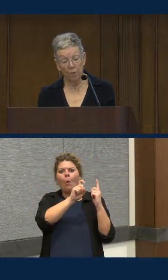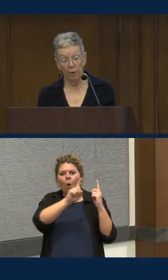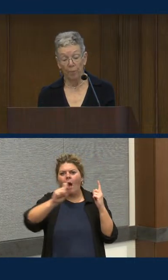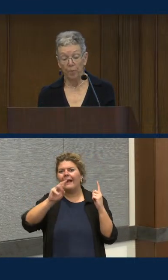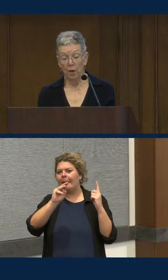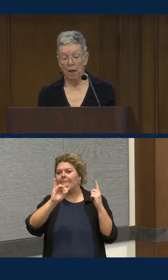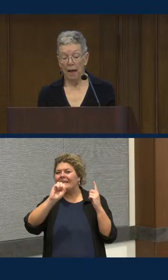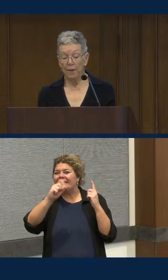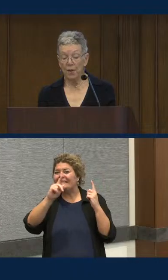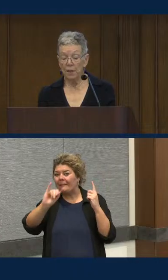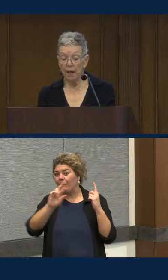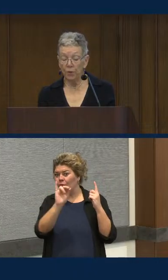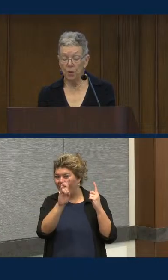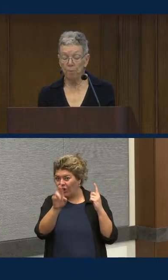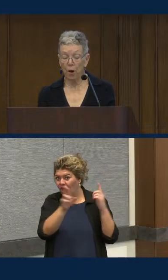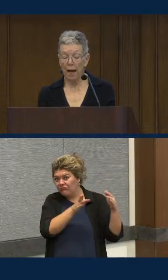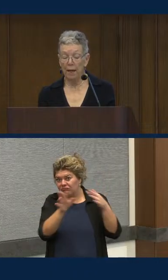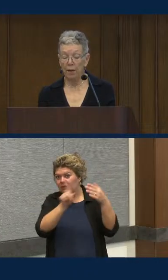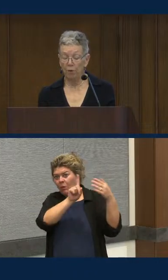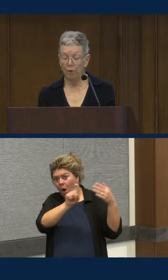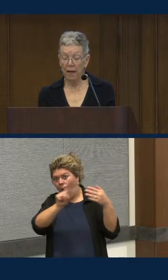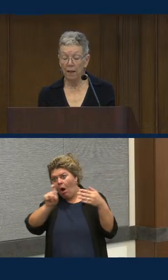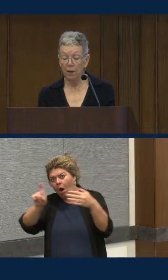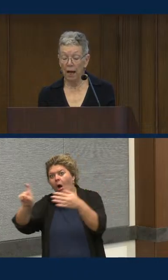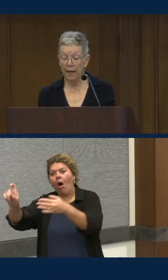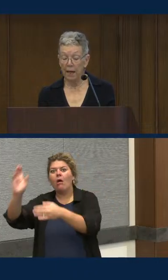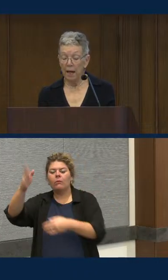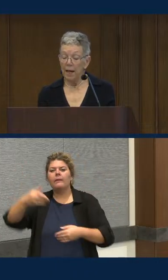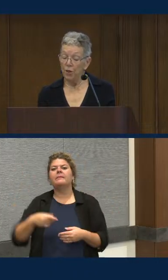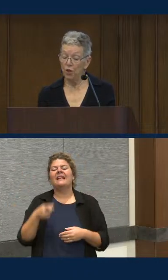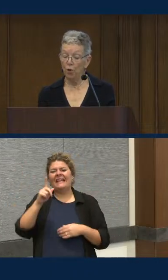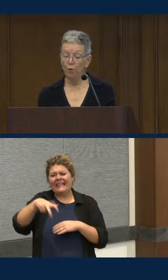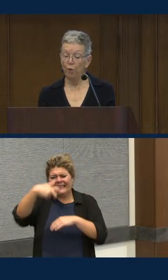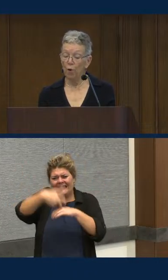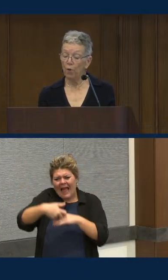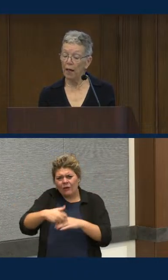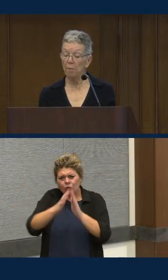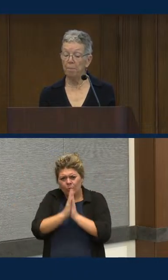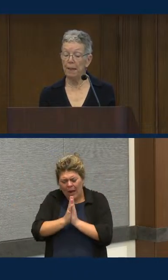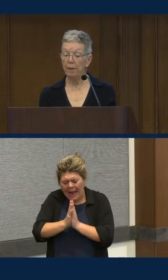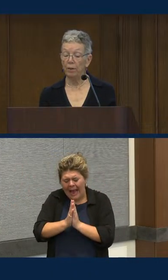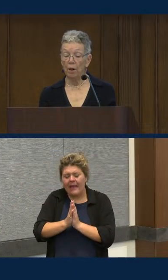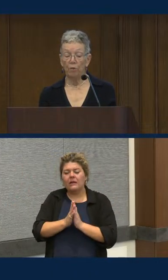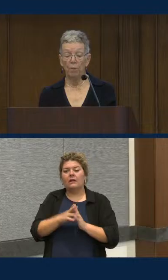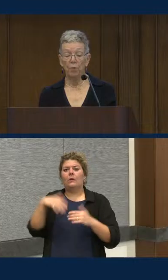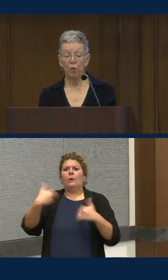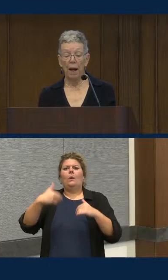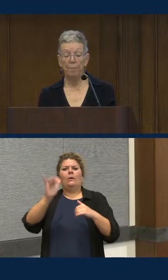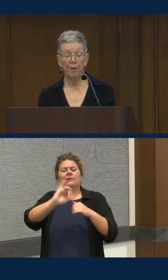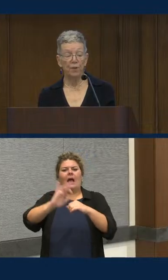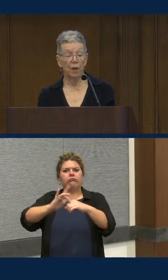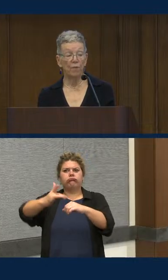to pray in the fading light, he shone forth like a beacon from